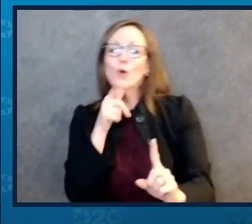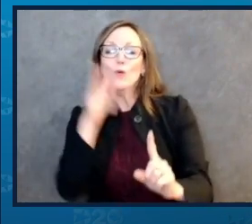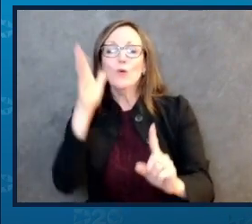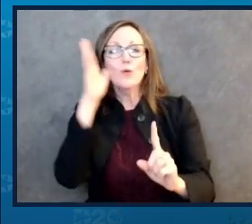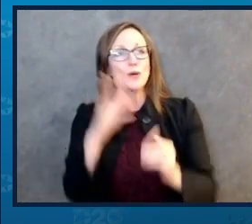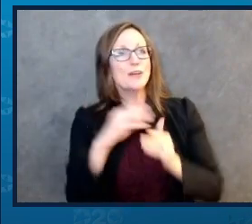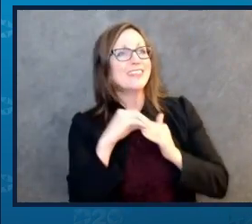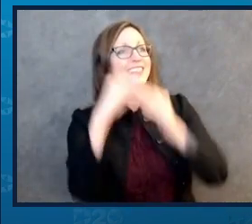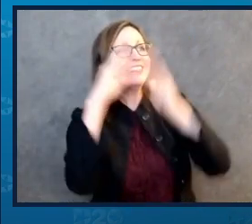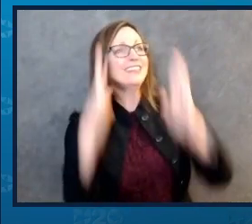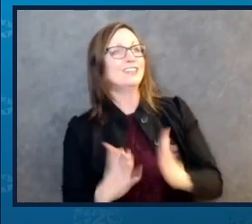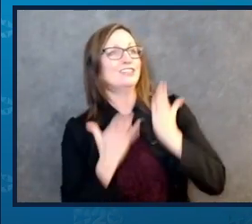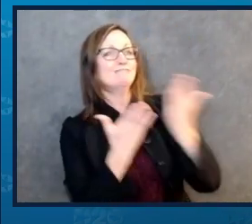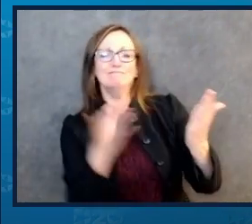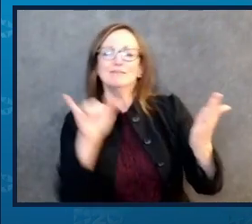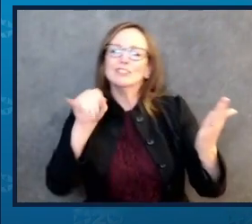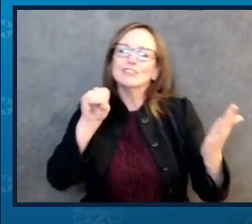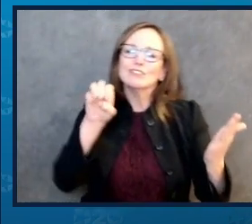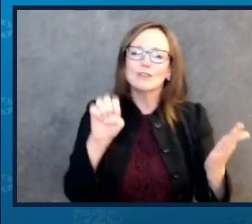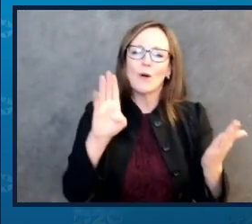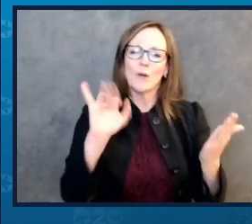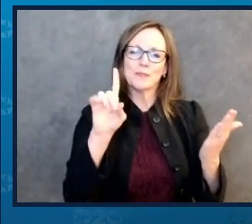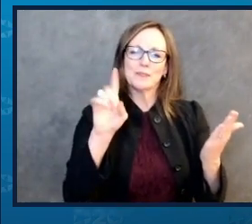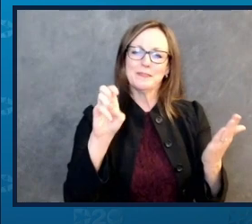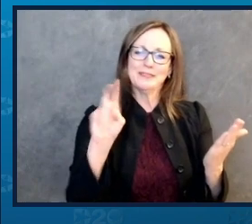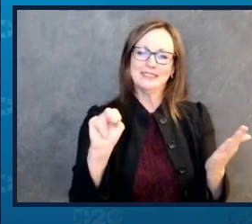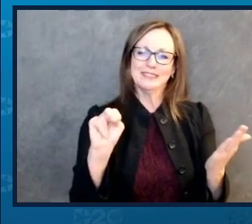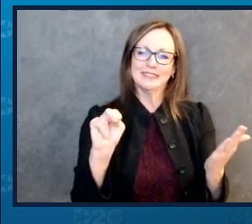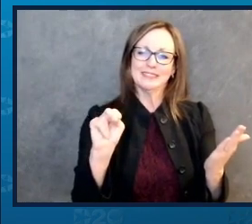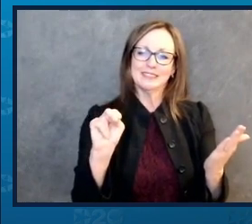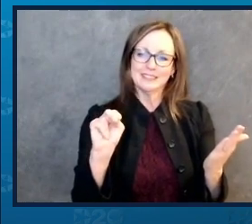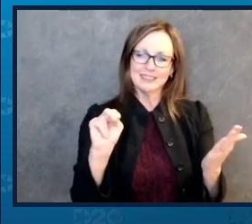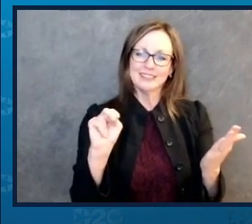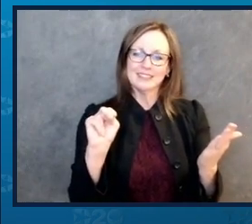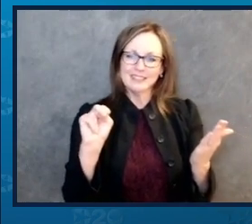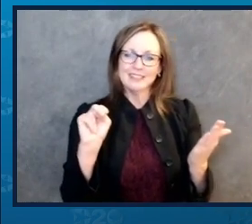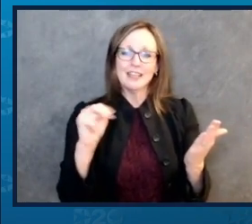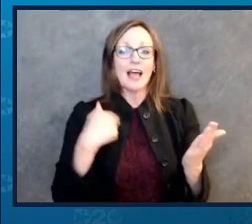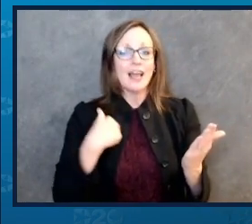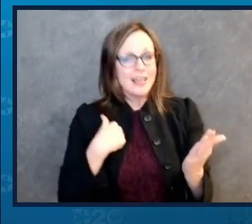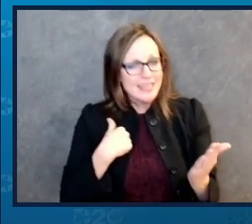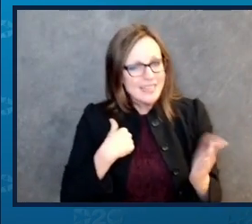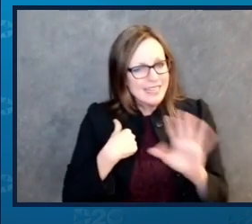KNEW JOE ON THE CAMPAIGN TRAIL.